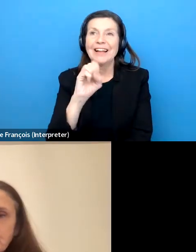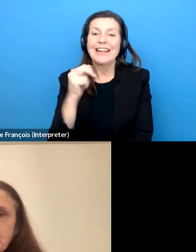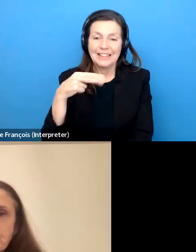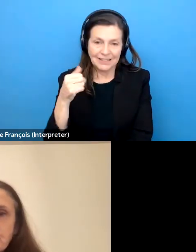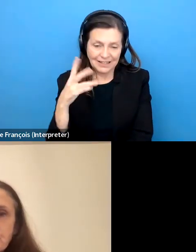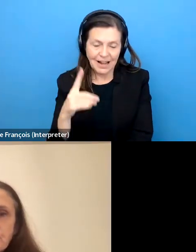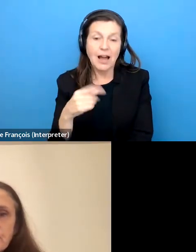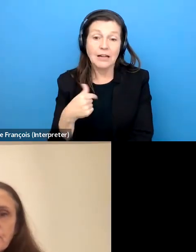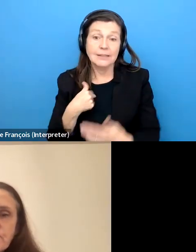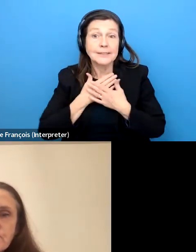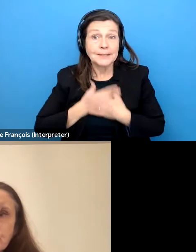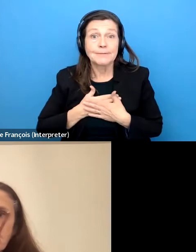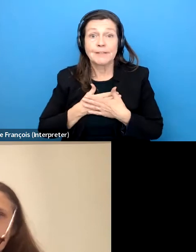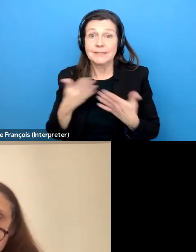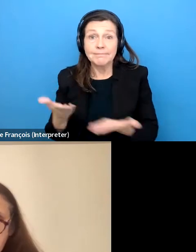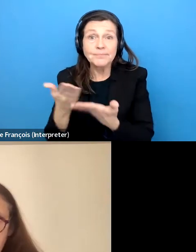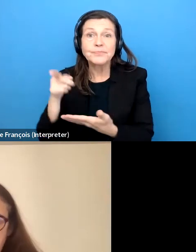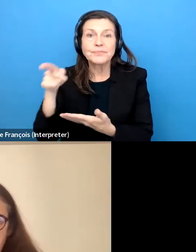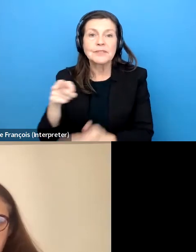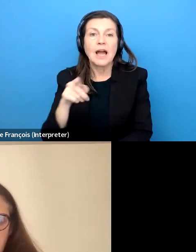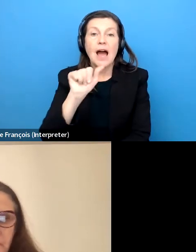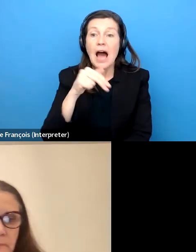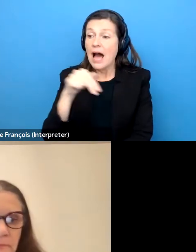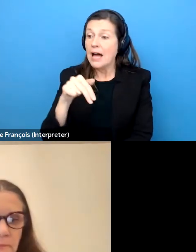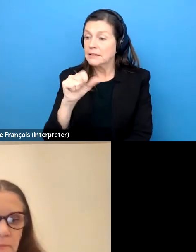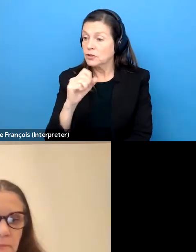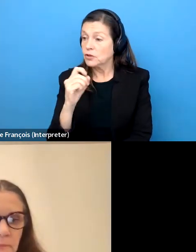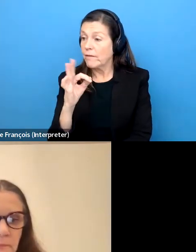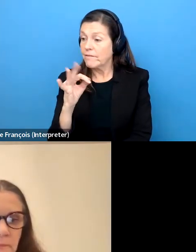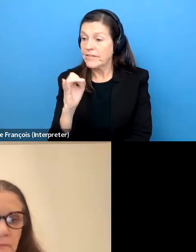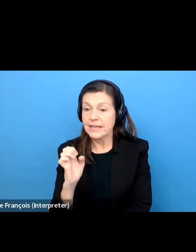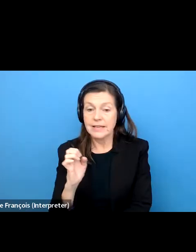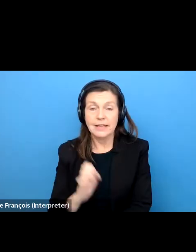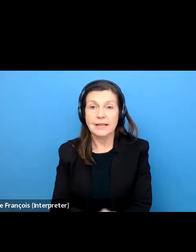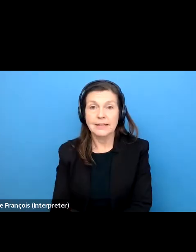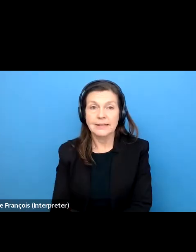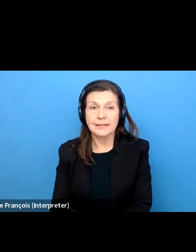to share the link to General Recommendation 38